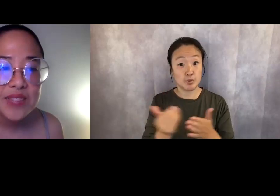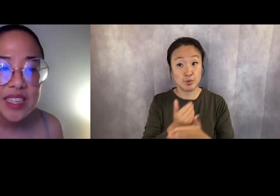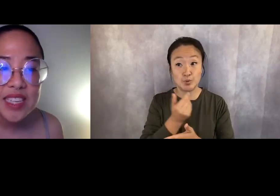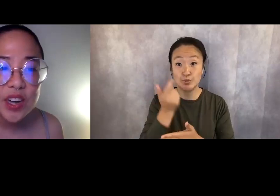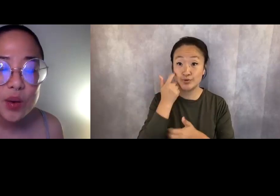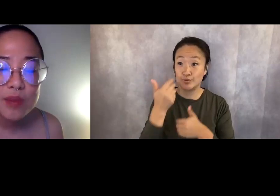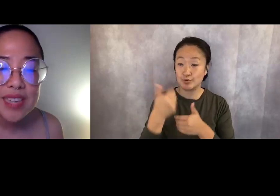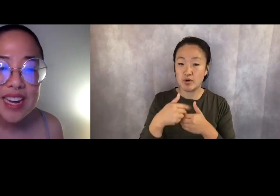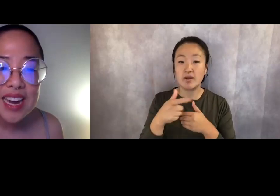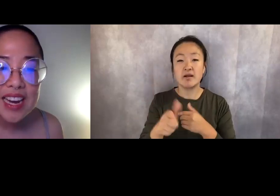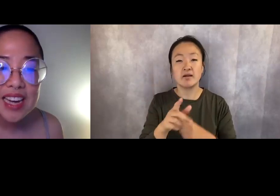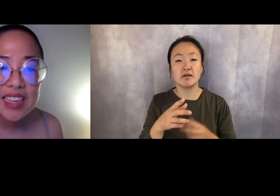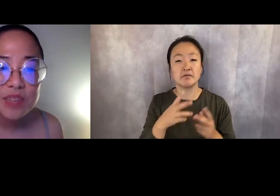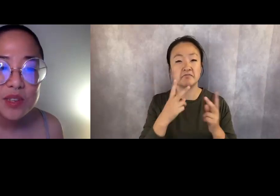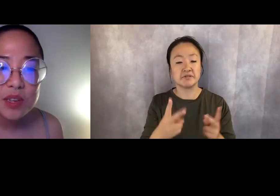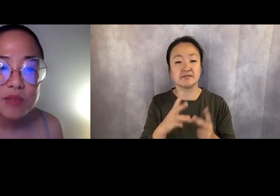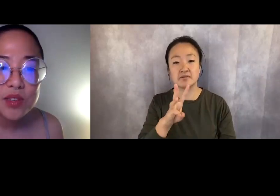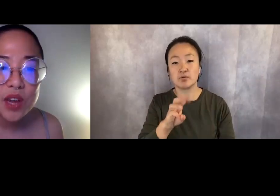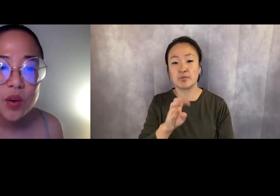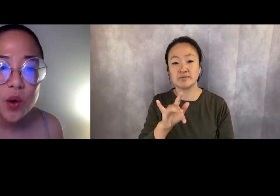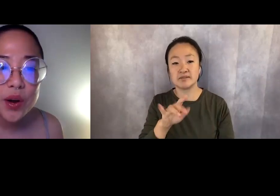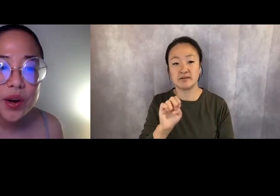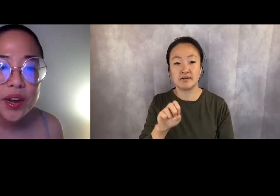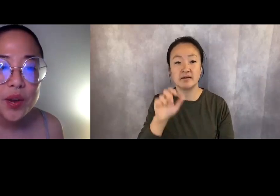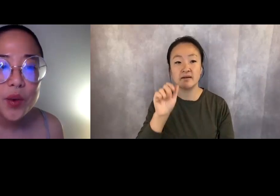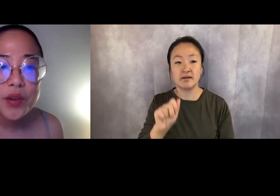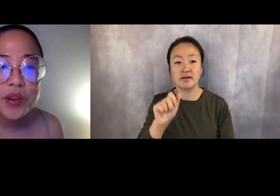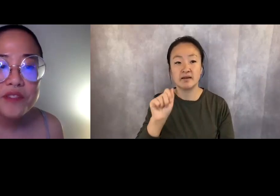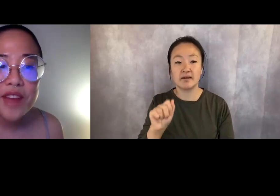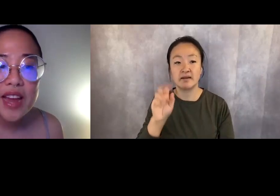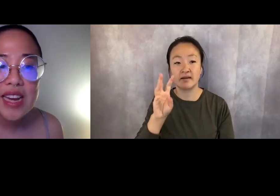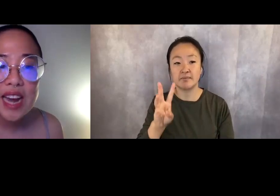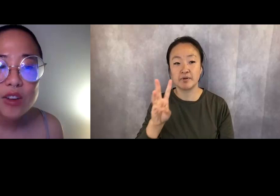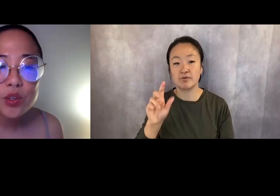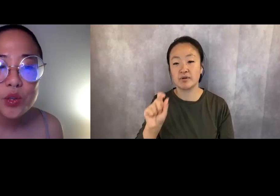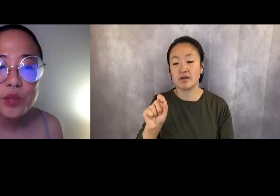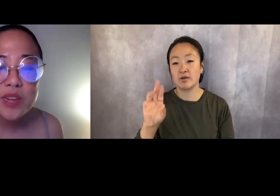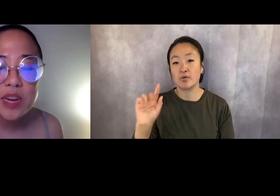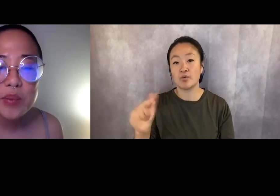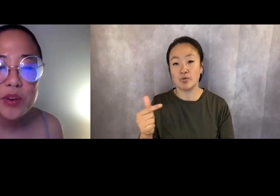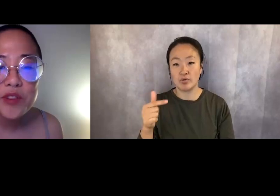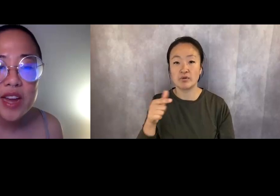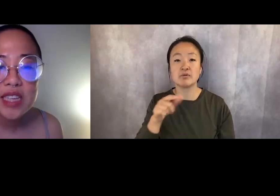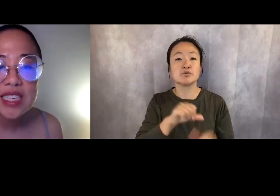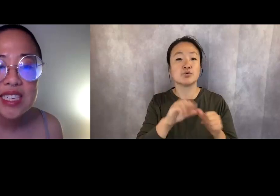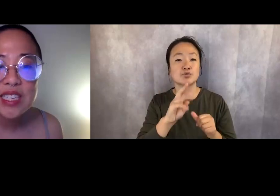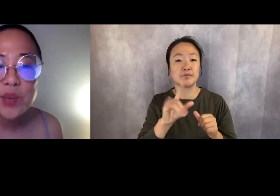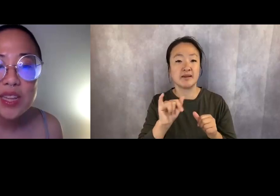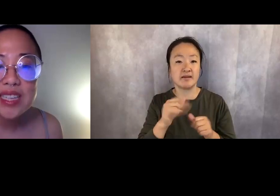visit our website, aaww.org, where you can find our social media profiles as well as